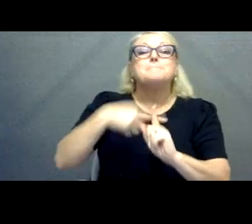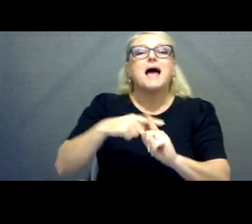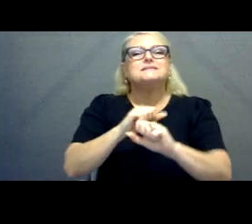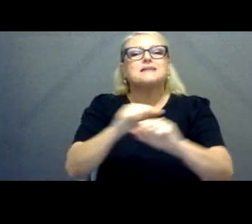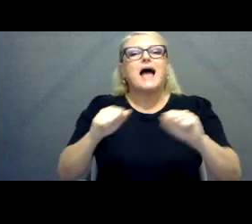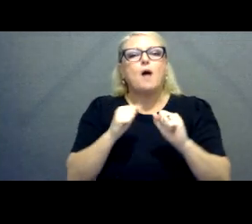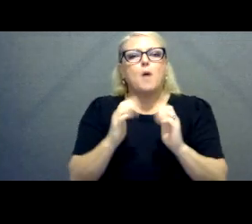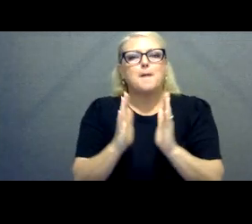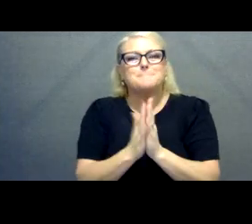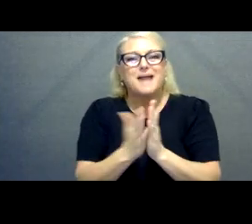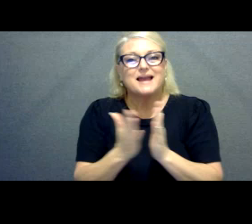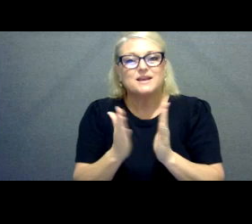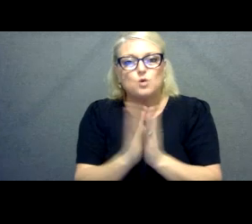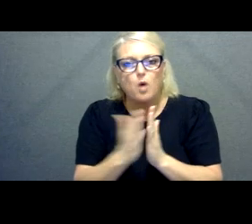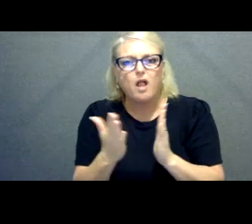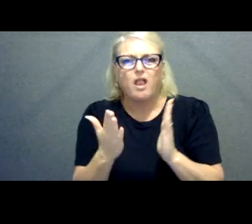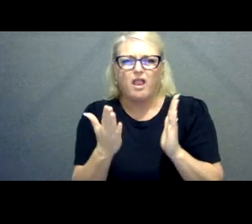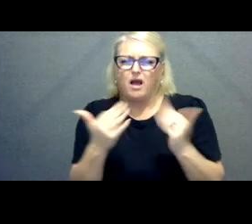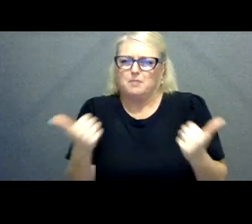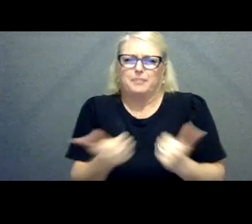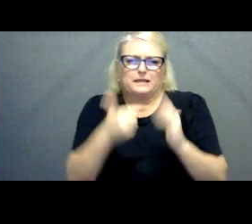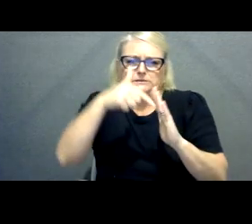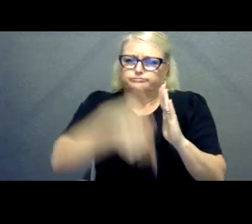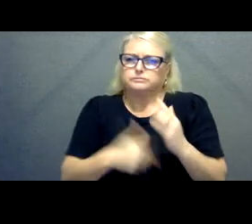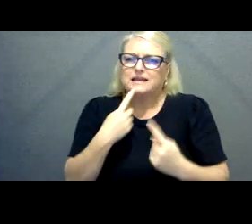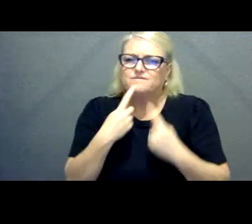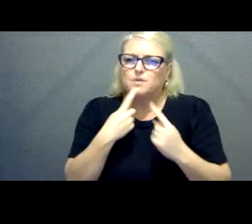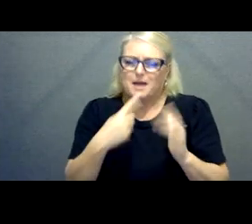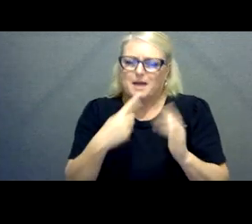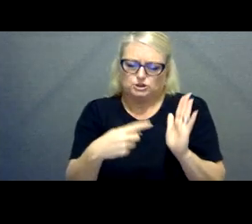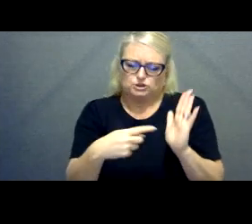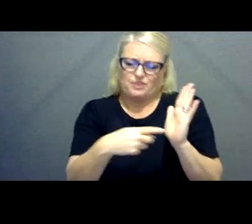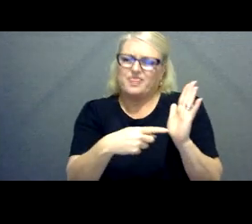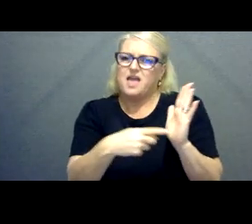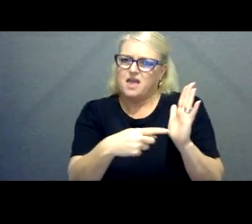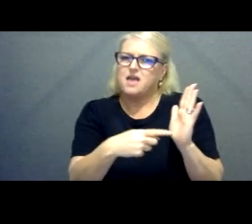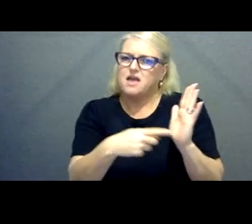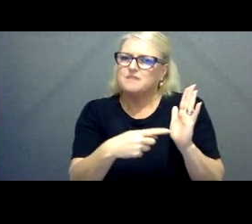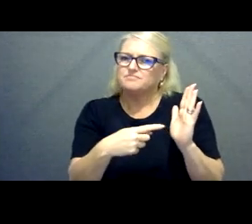information outside of the session today um go on to the website and have a look at the means test